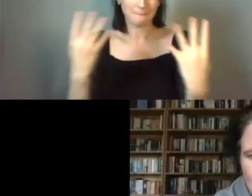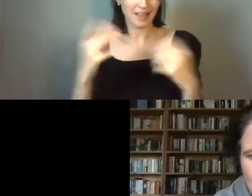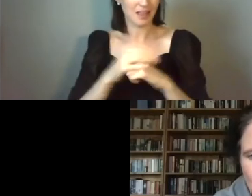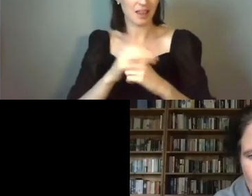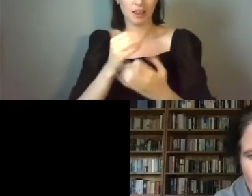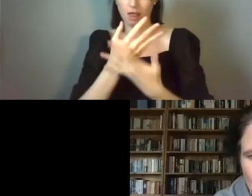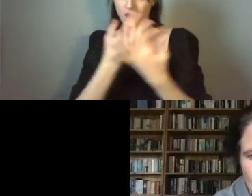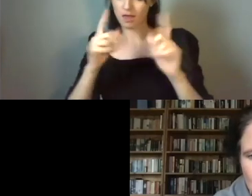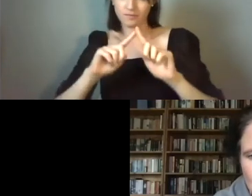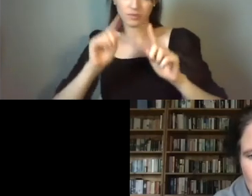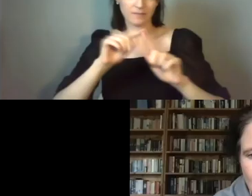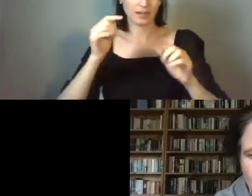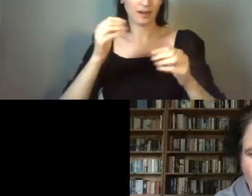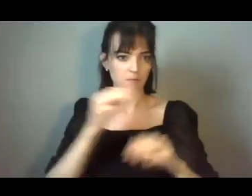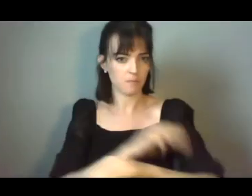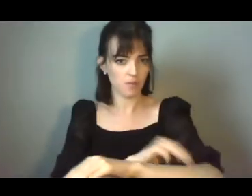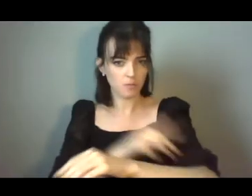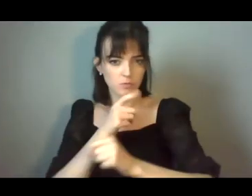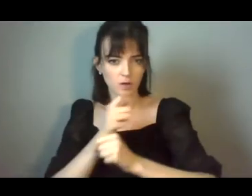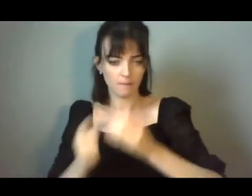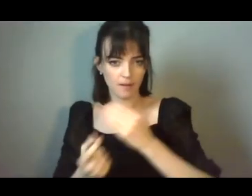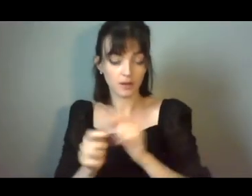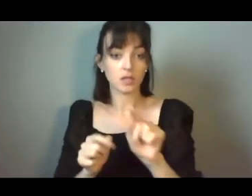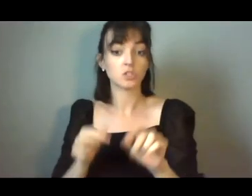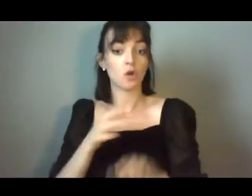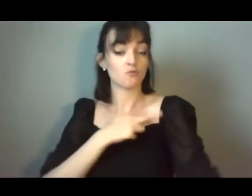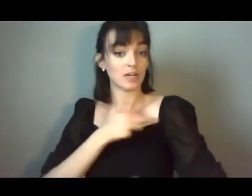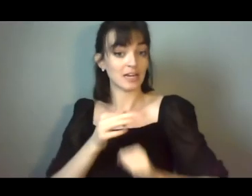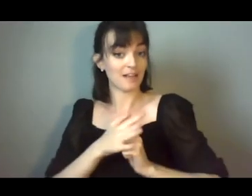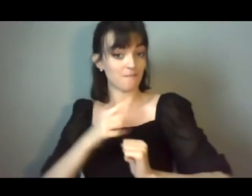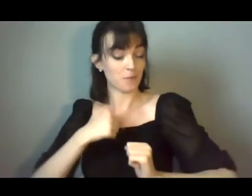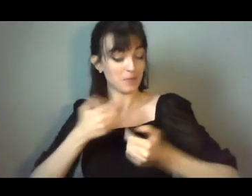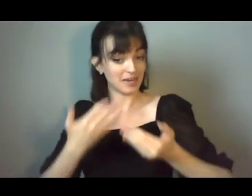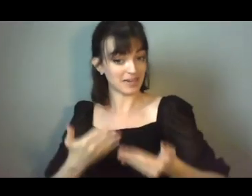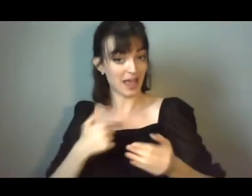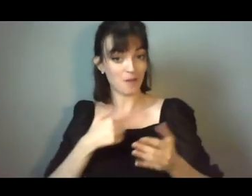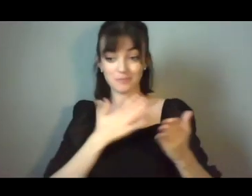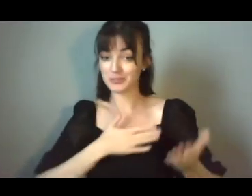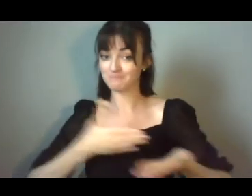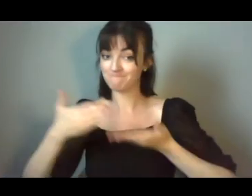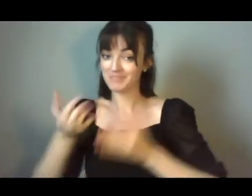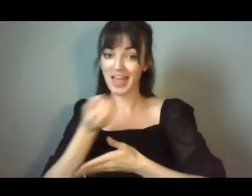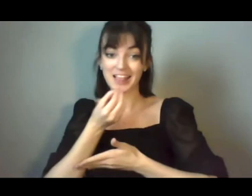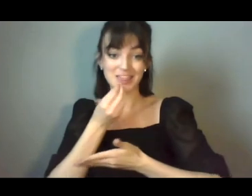issues under discussion. And really it's only for me to hand you into your lunch break at this stage